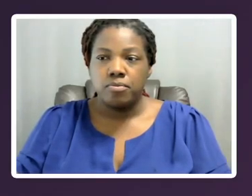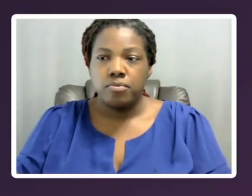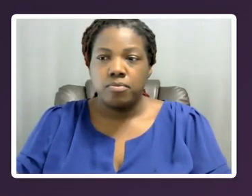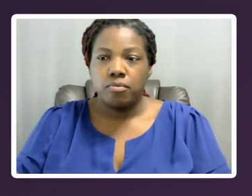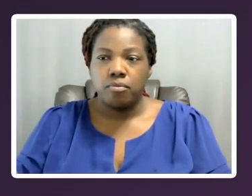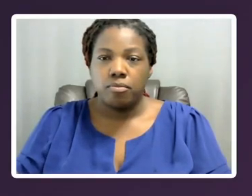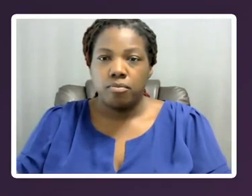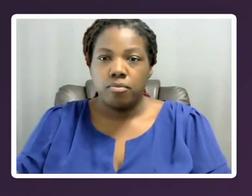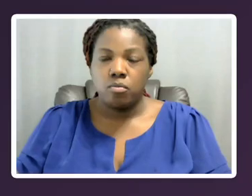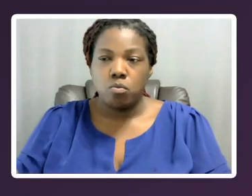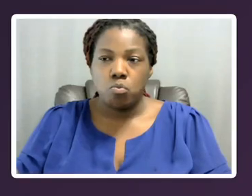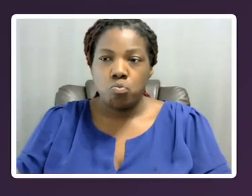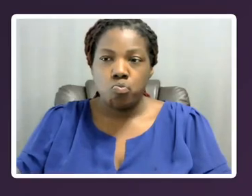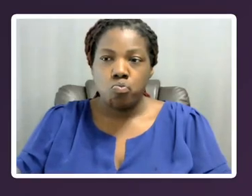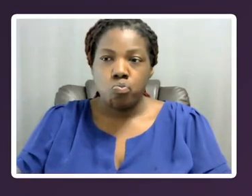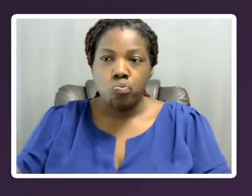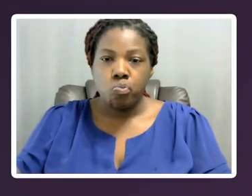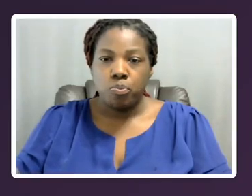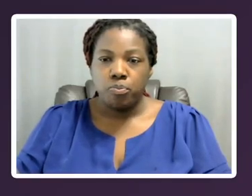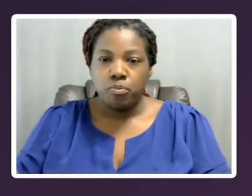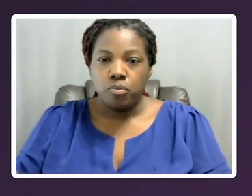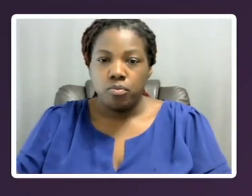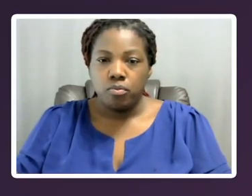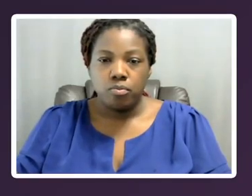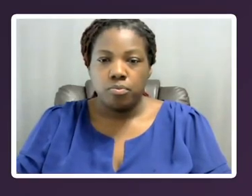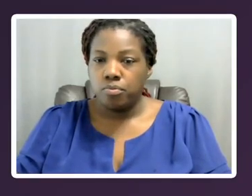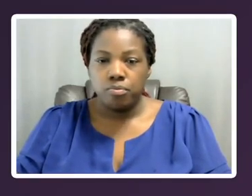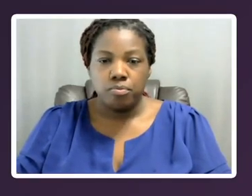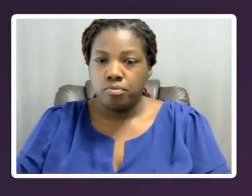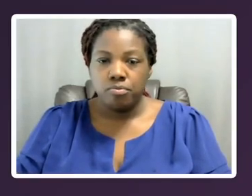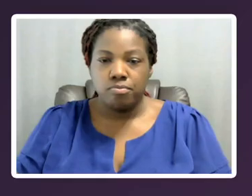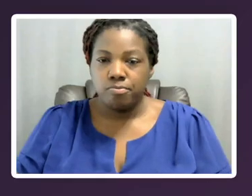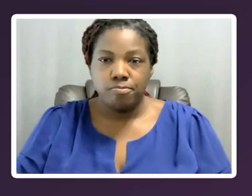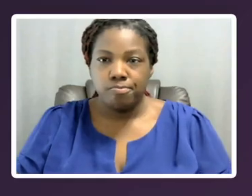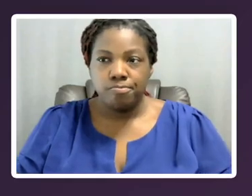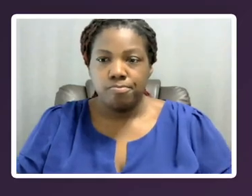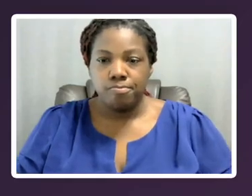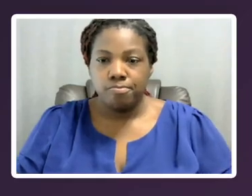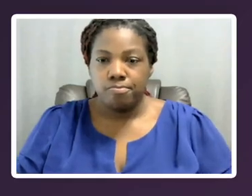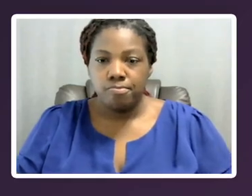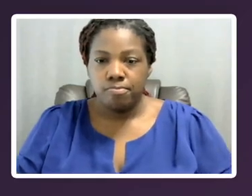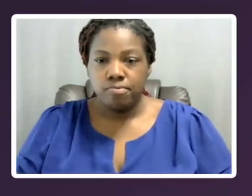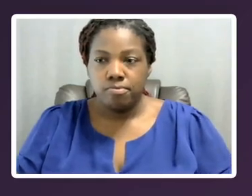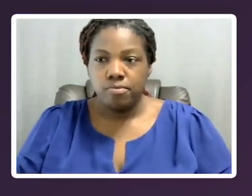[video presentation starts] [talking simultaneously] Durwood Vanderhoop: [Wampanoag language]